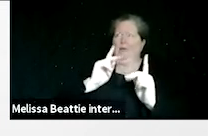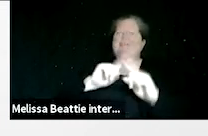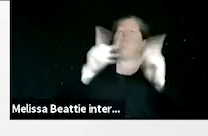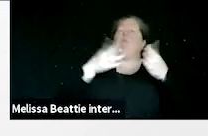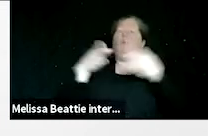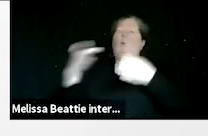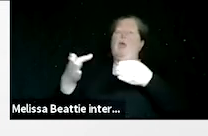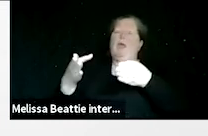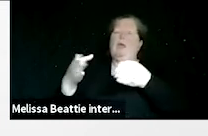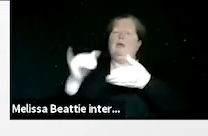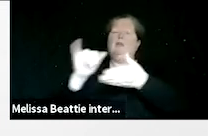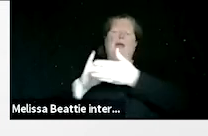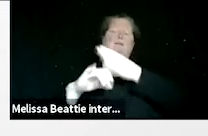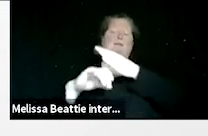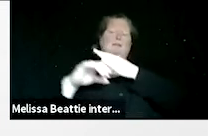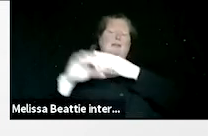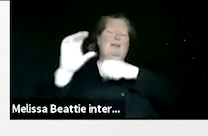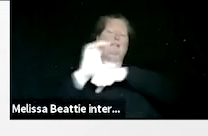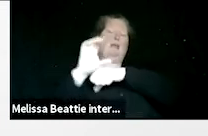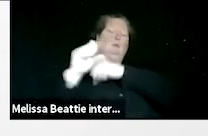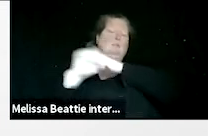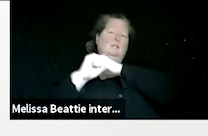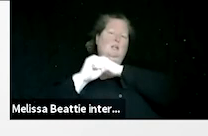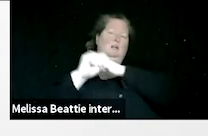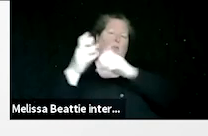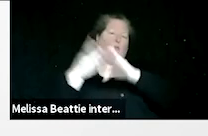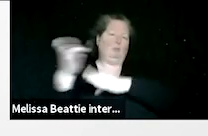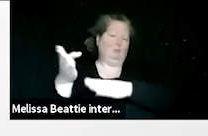most cyber security professional slide and I know some of your speakers that you've